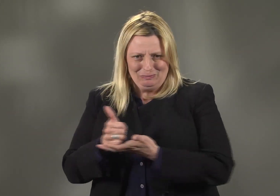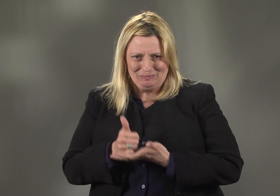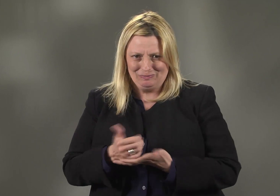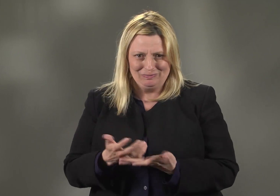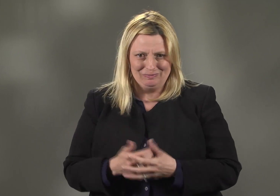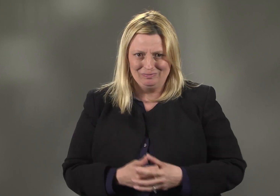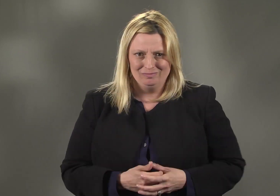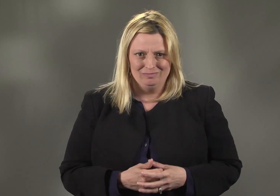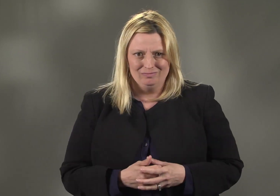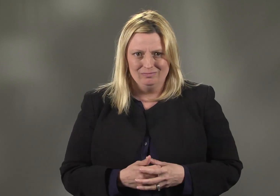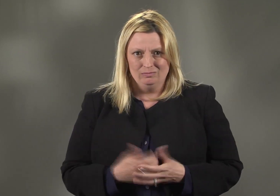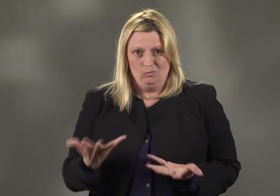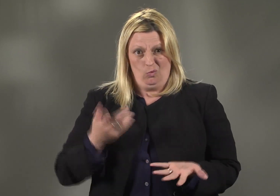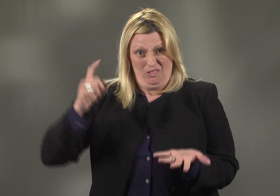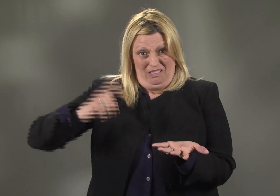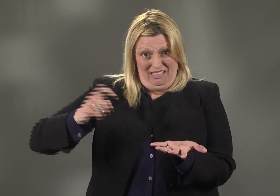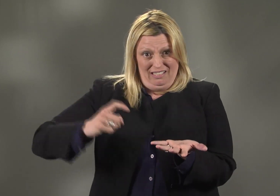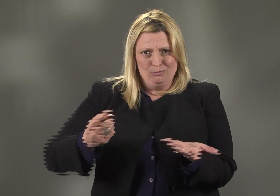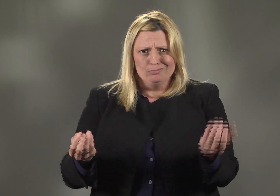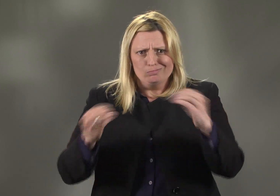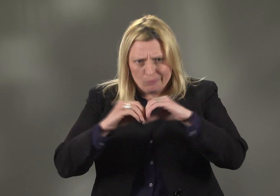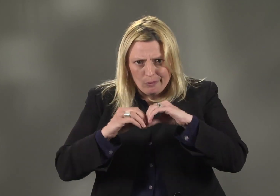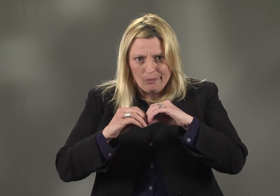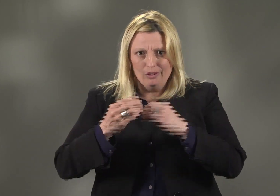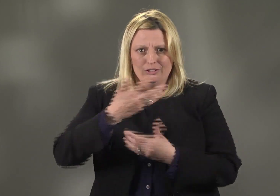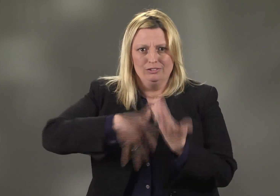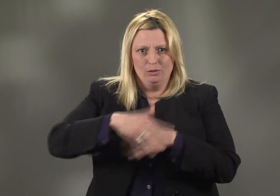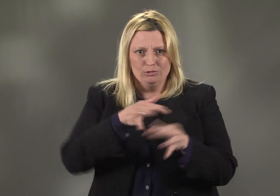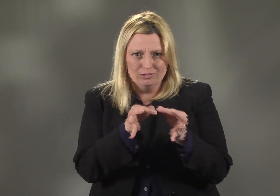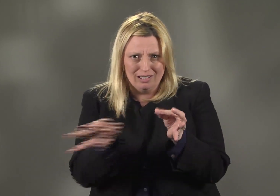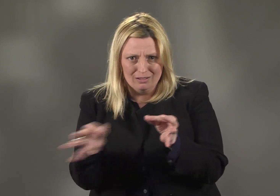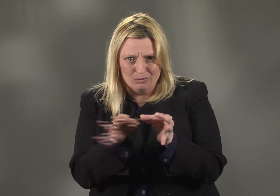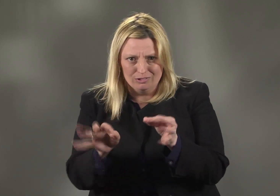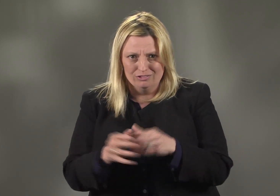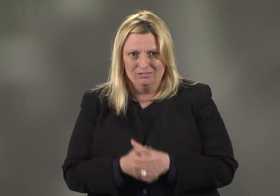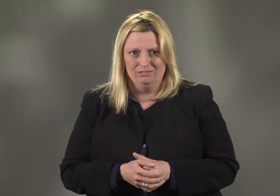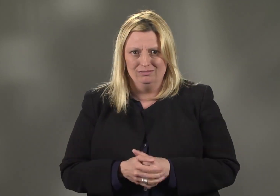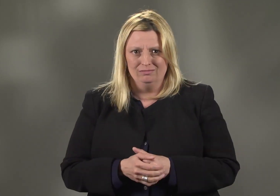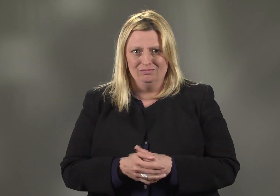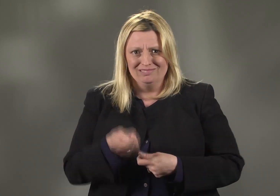This did not help the situation. What was needed was more social language.